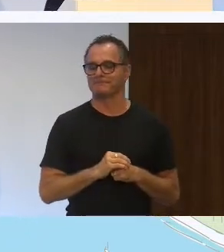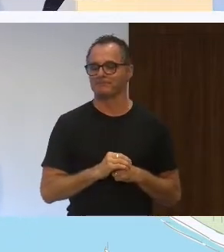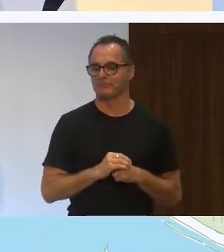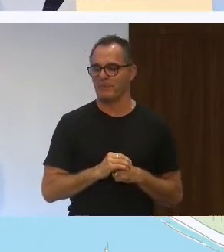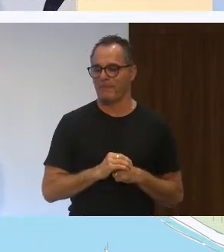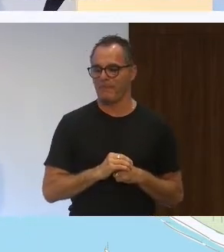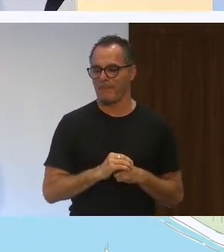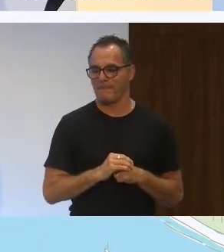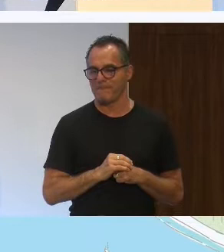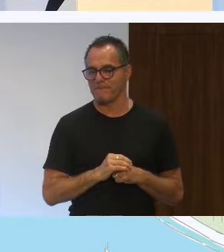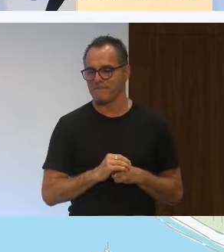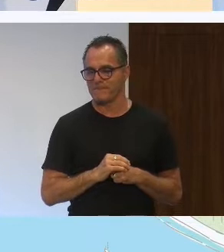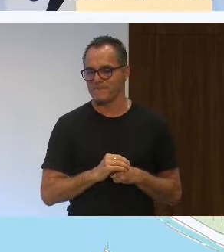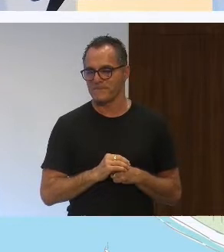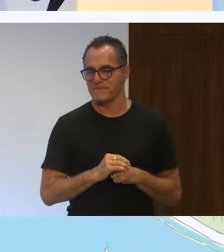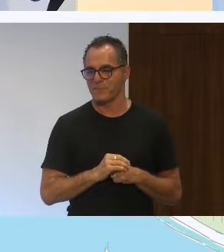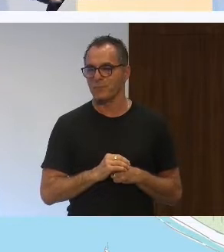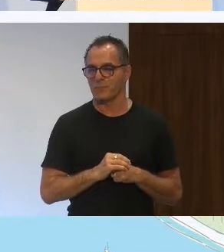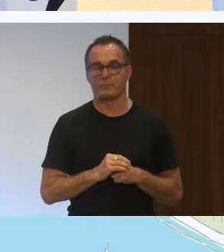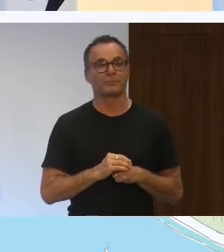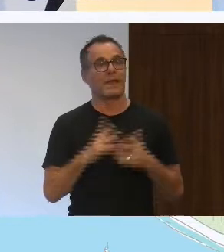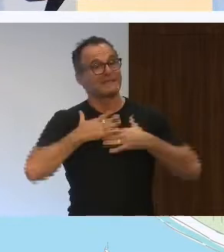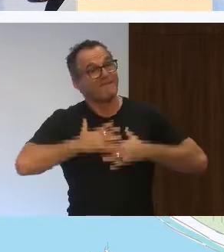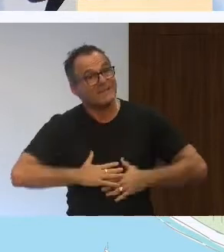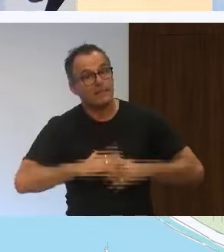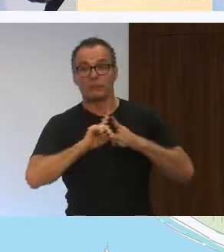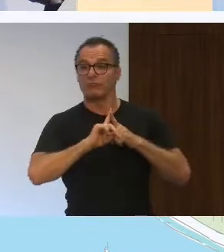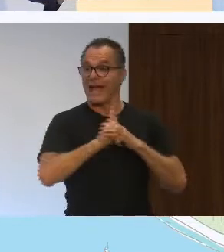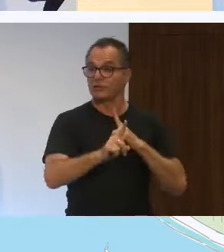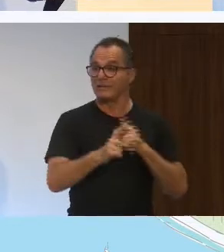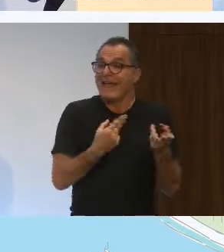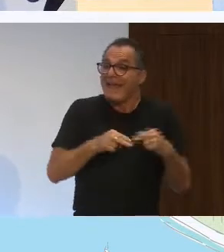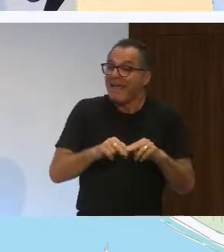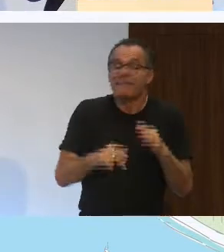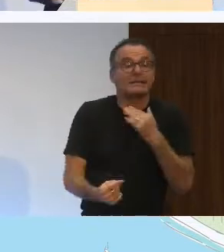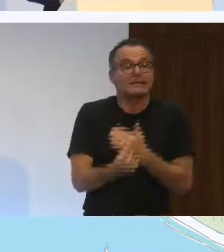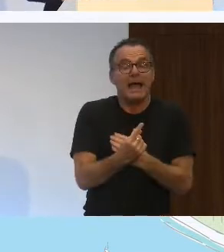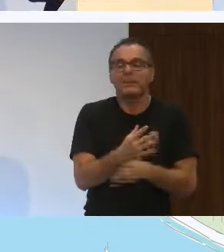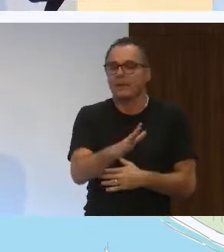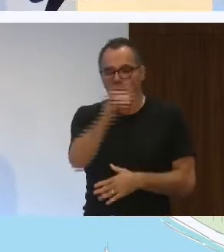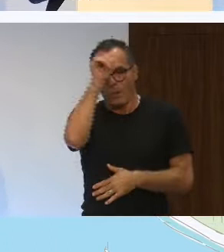and that's why it physiologically happens when that does not happen. We know they have a problem. We know they have